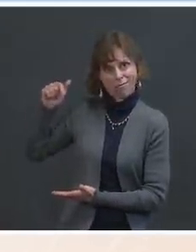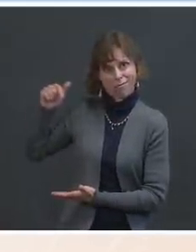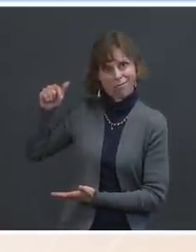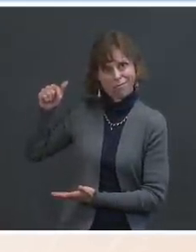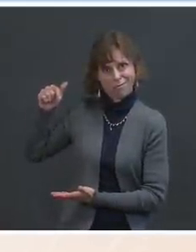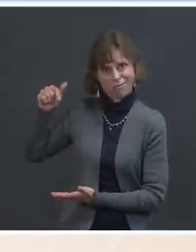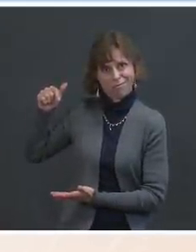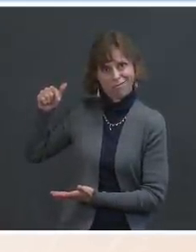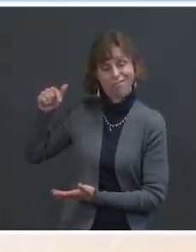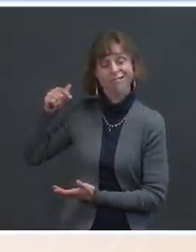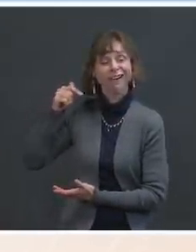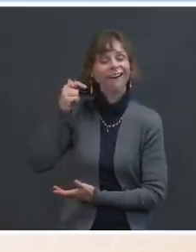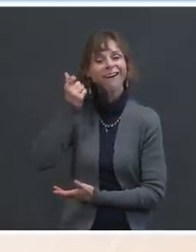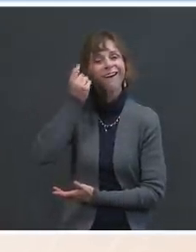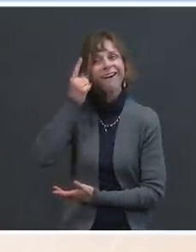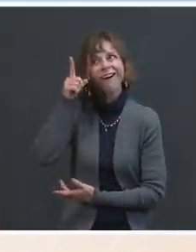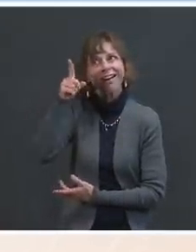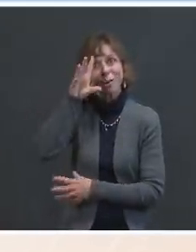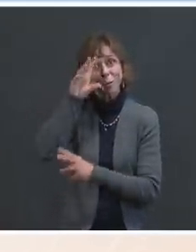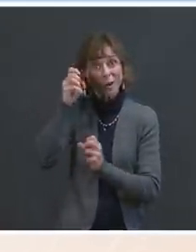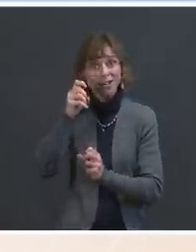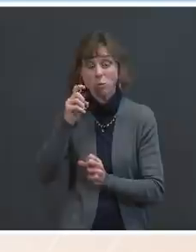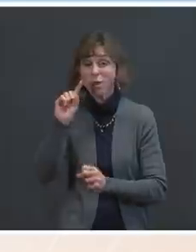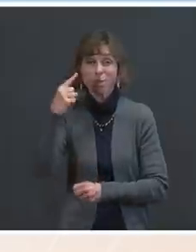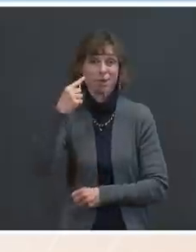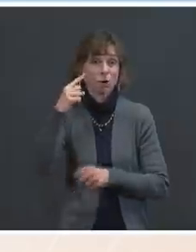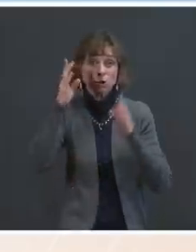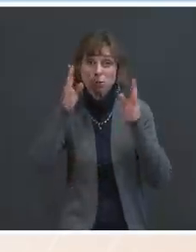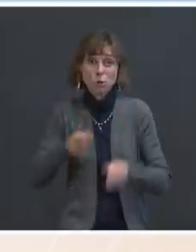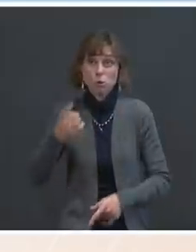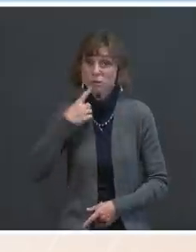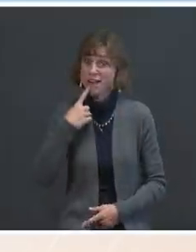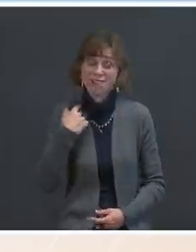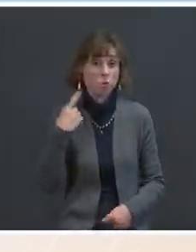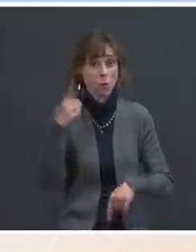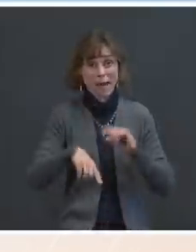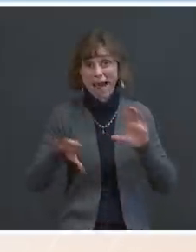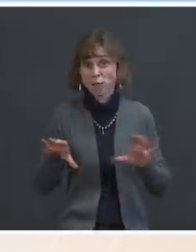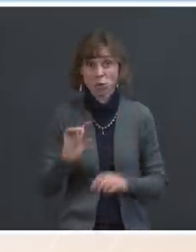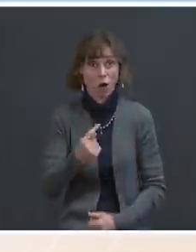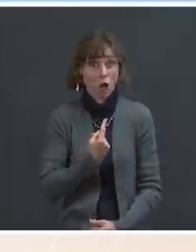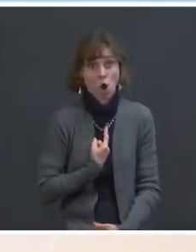that we can't do this alone and that, certainly, a component of this that is vitally important